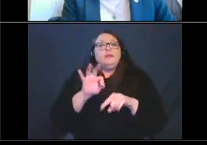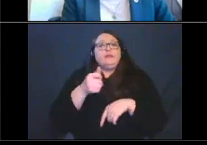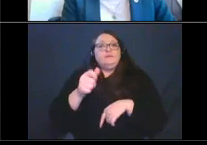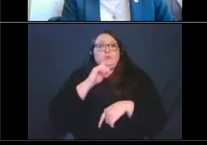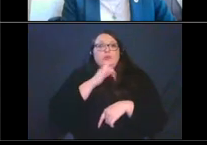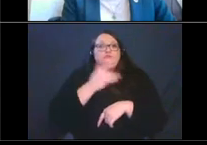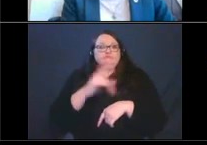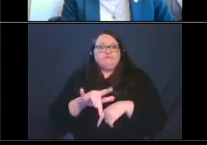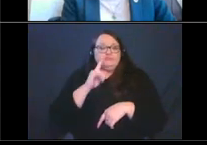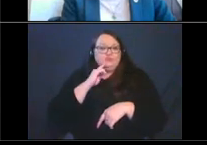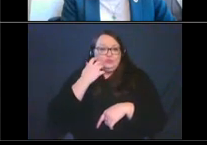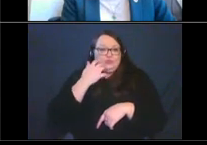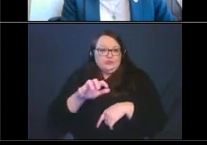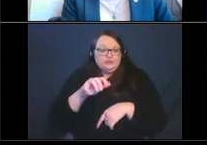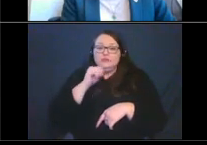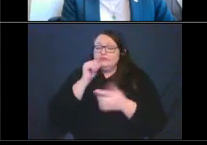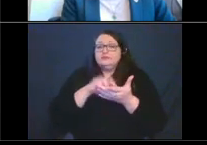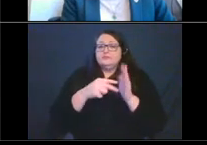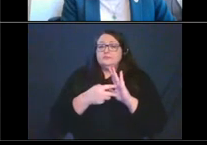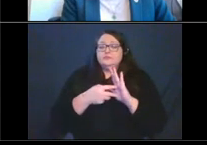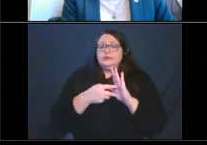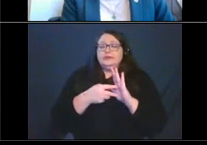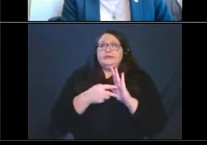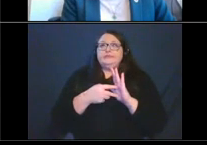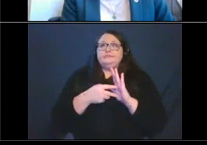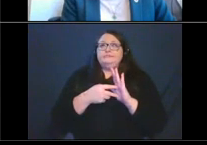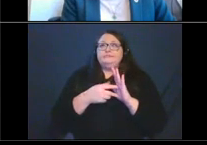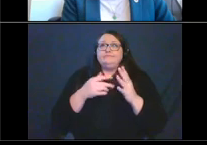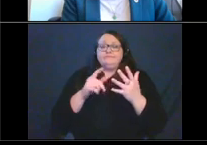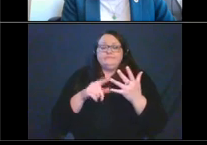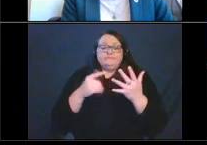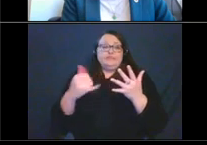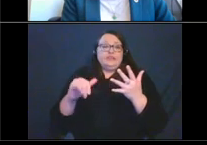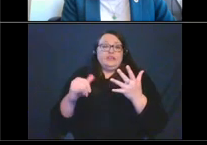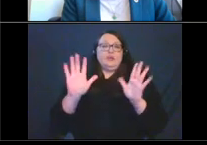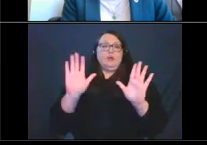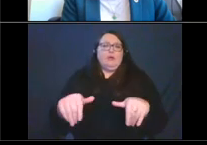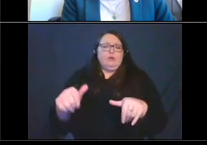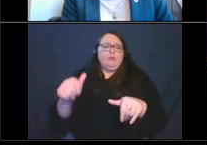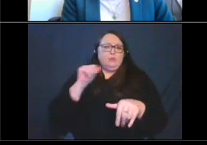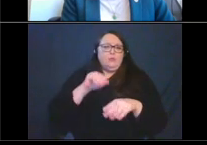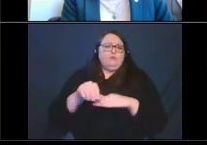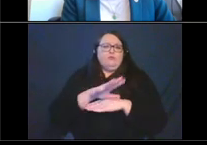so it doesn't mean, you know, that yellow is not going to affect people. There are,